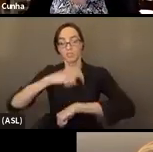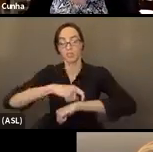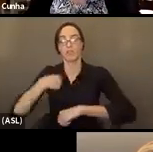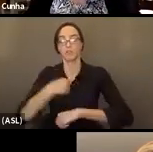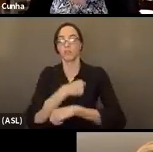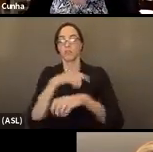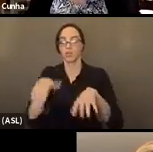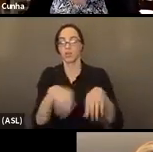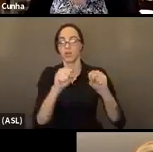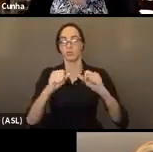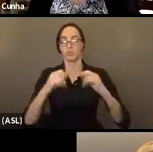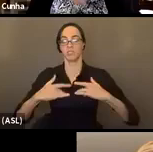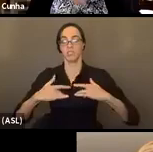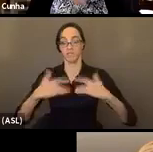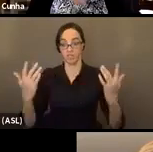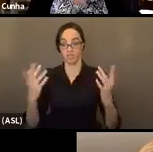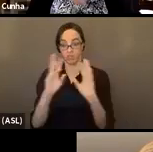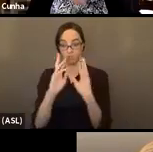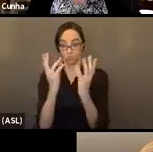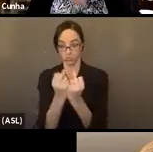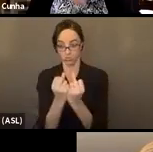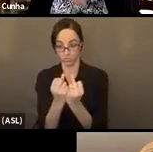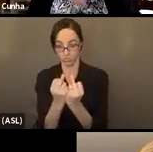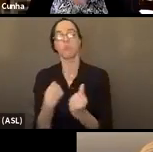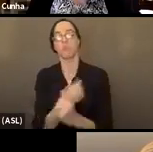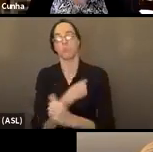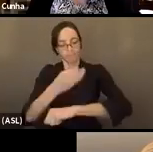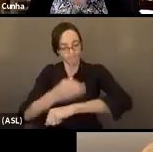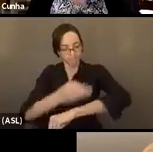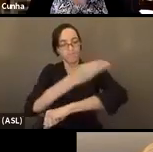we get better at it and you know i want to say getting close to being